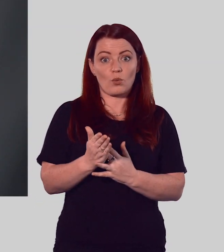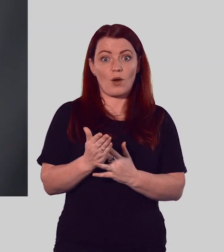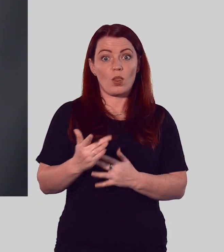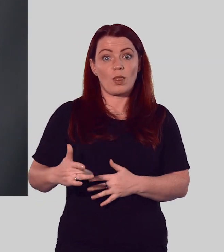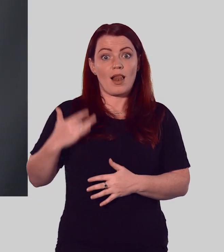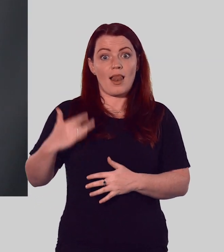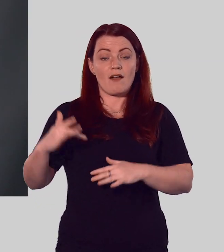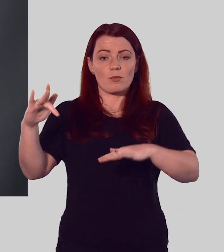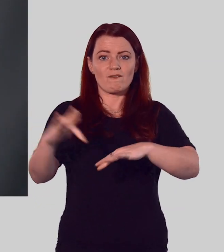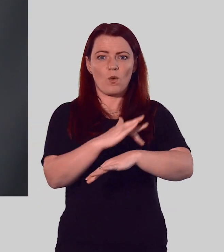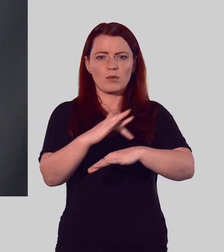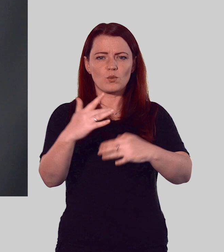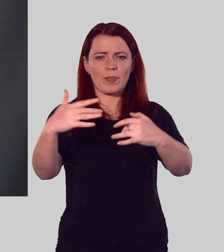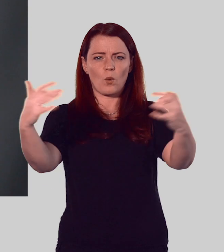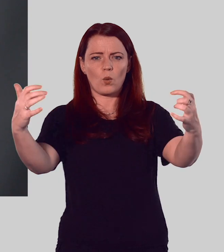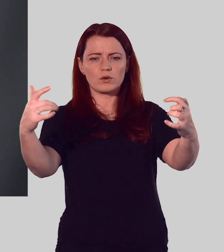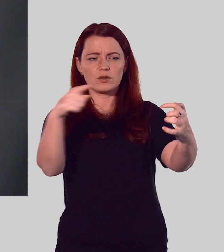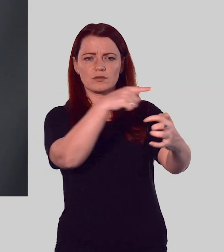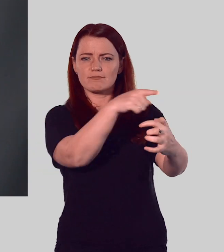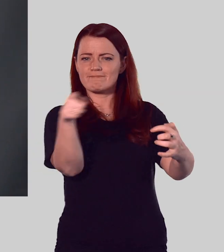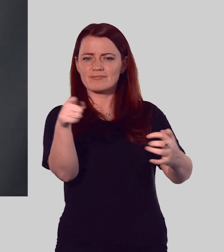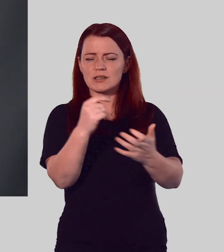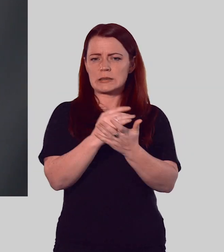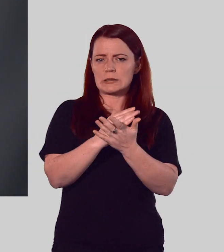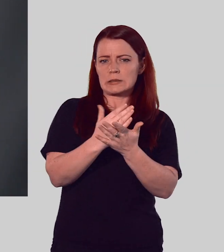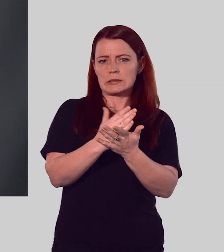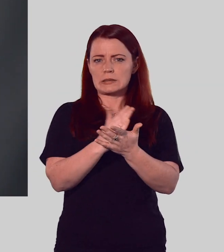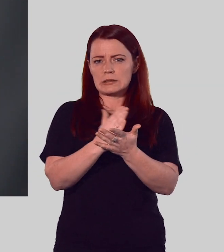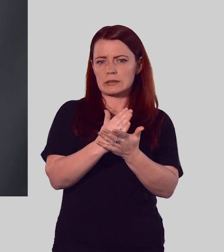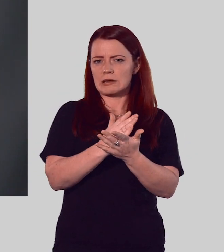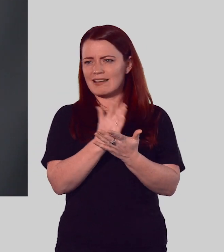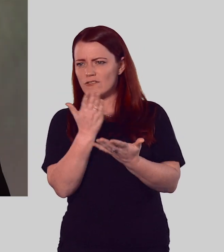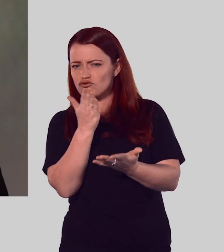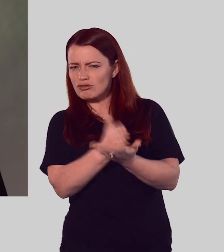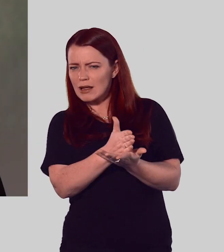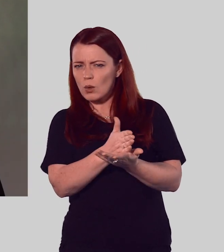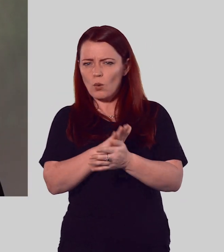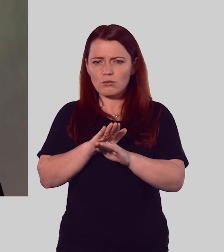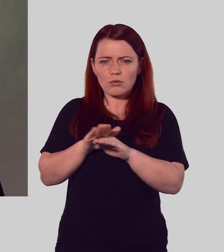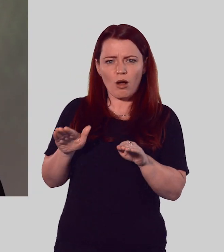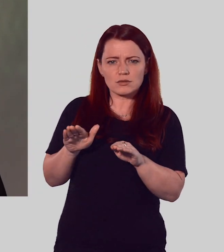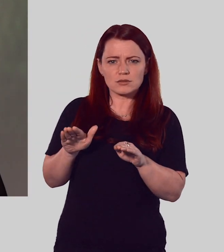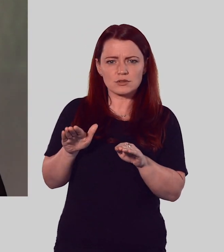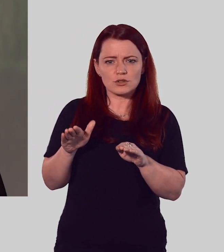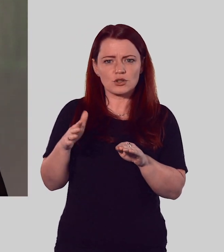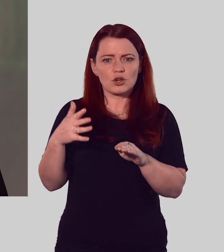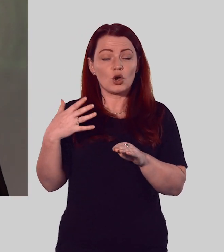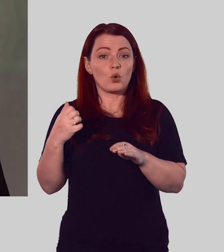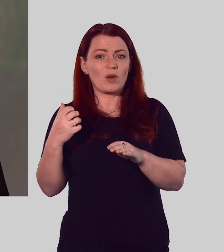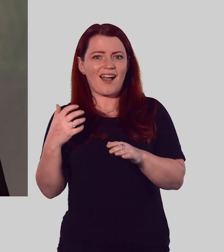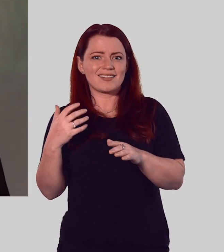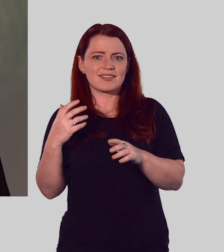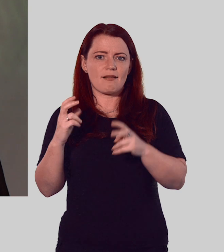audience weren't sure if what happened in the live performance was real, we had an argument playing ourselves as members